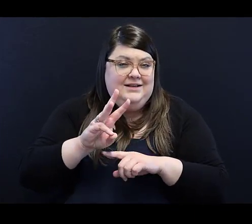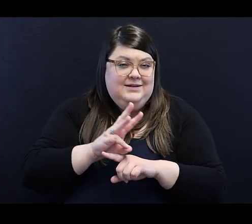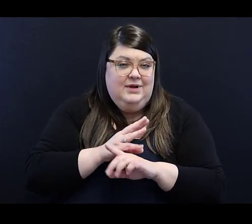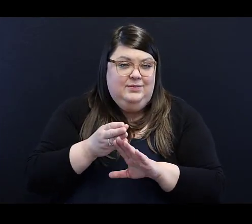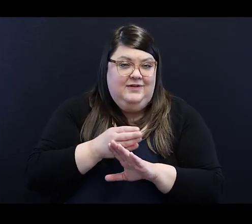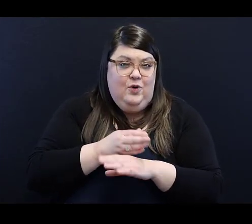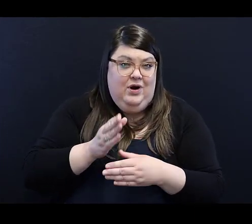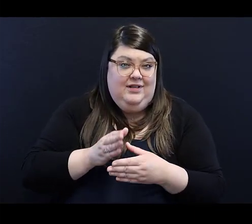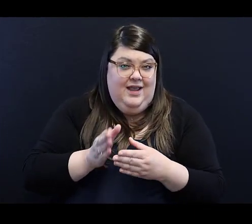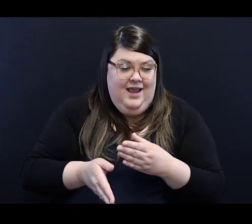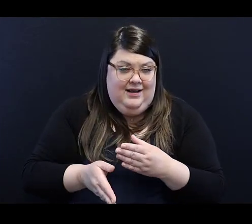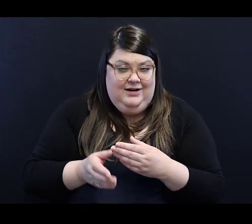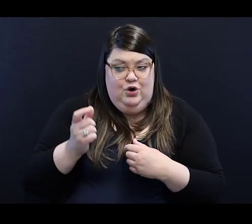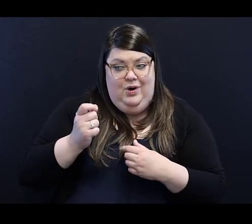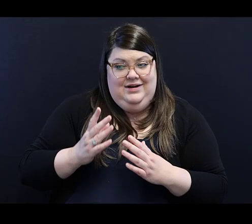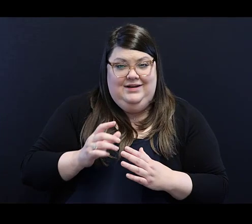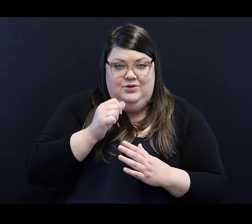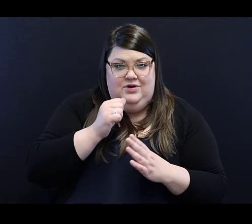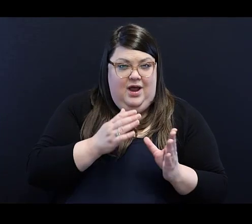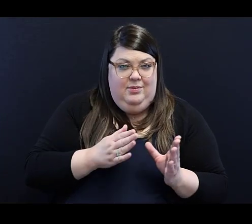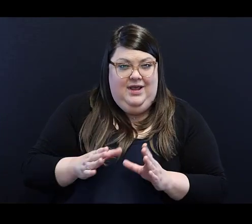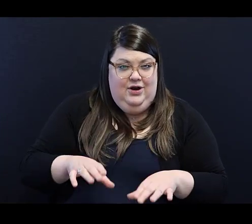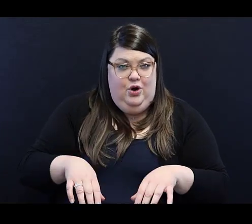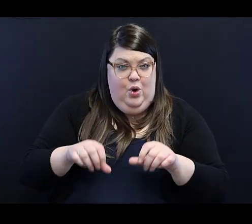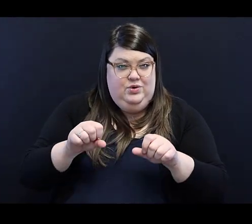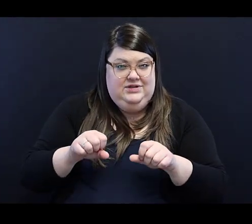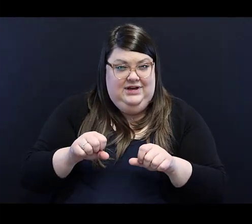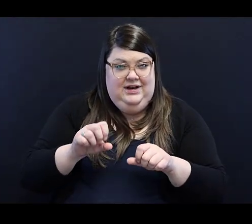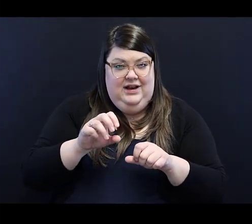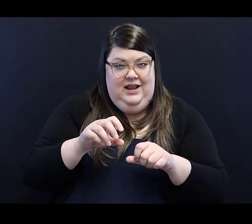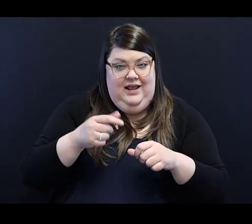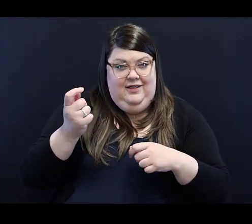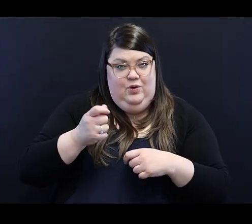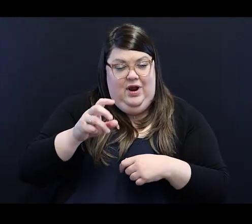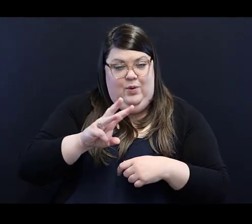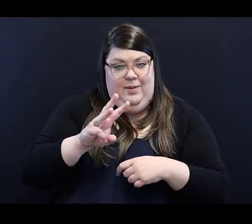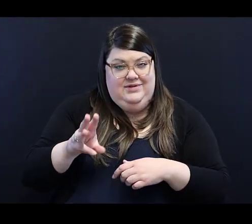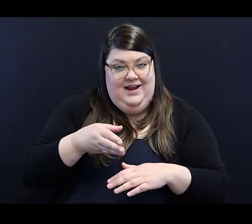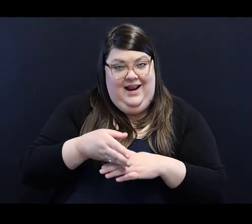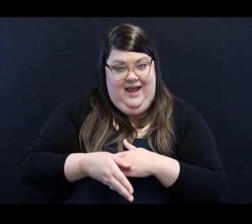grantees that do not plan on hosting the grant website after the grant lifecycle ends